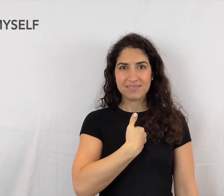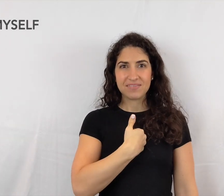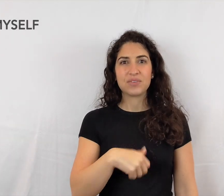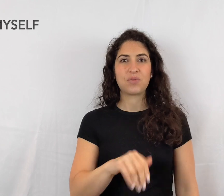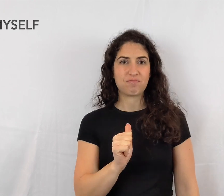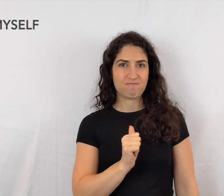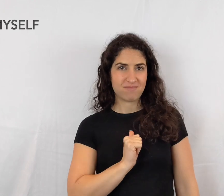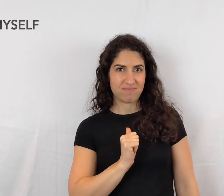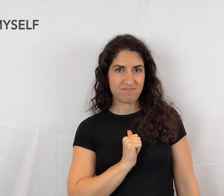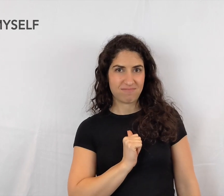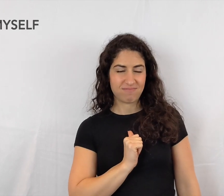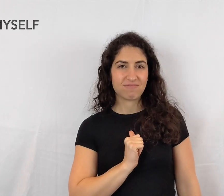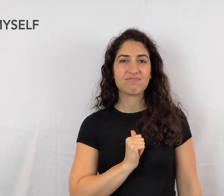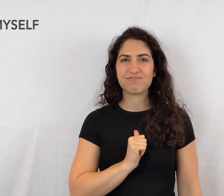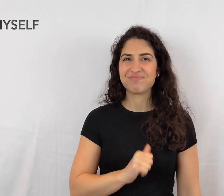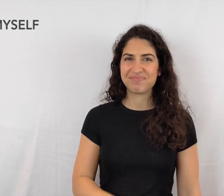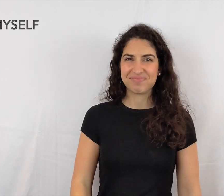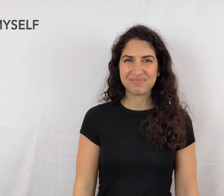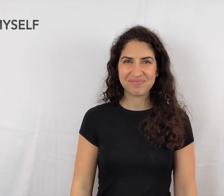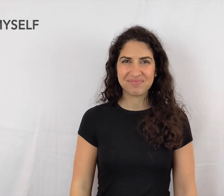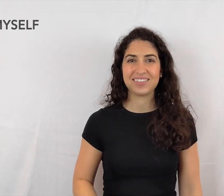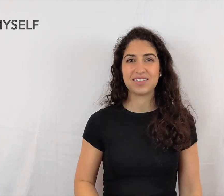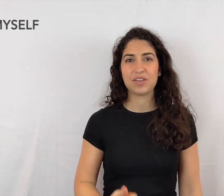MYSELF or MYSELF.